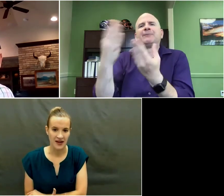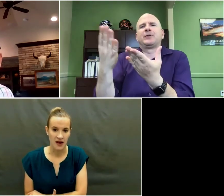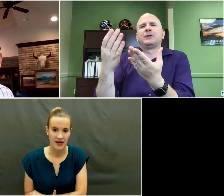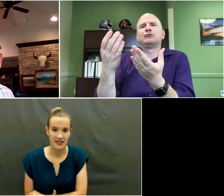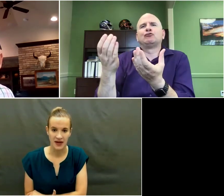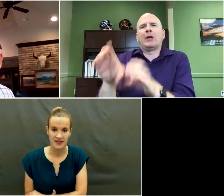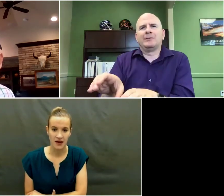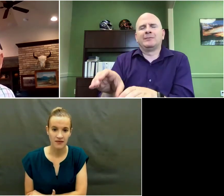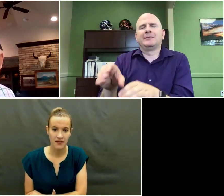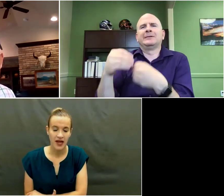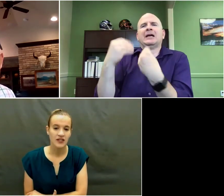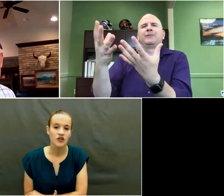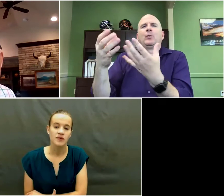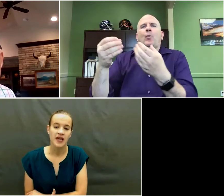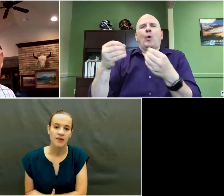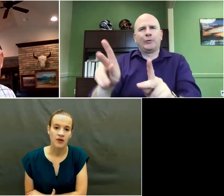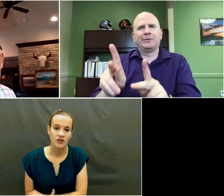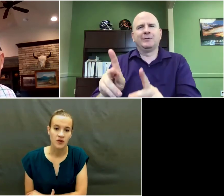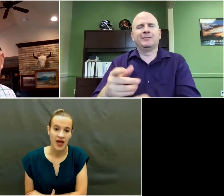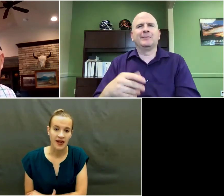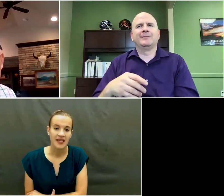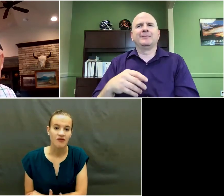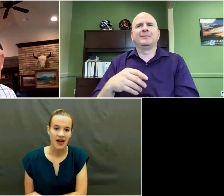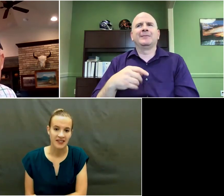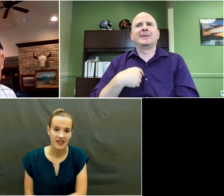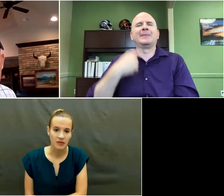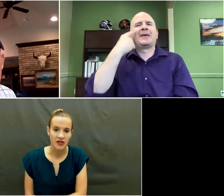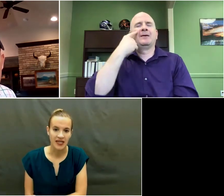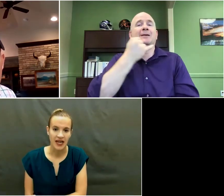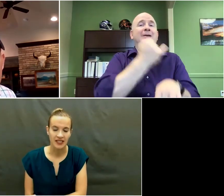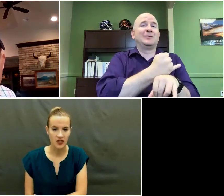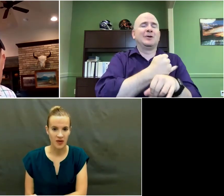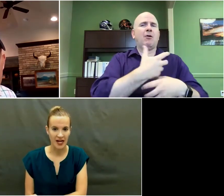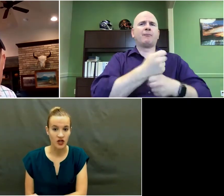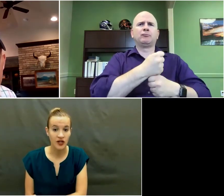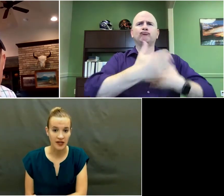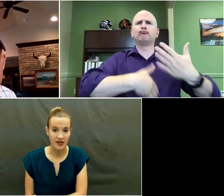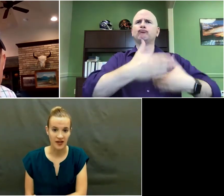confidence in myself, to be able to then give back to the community and to know that I could give